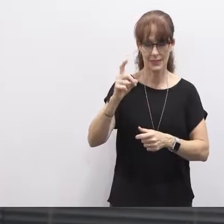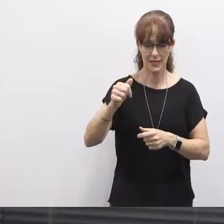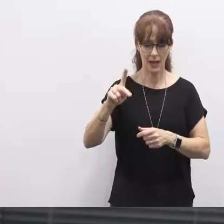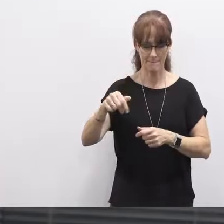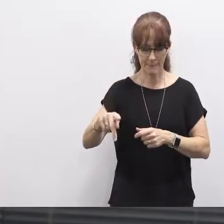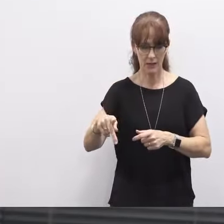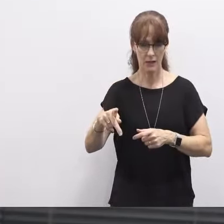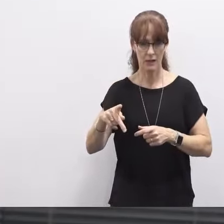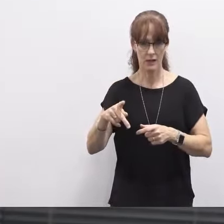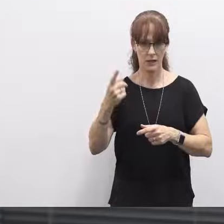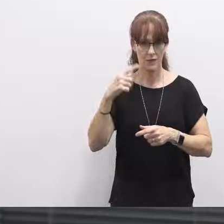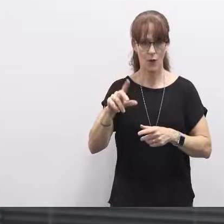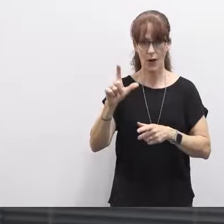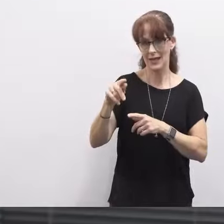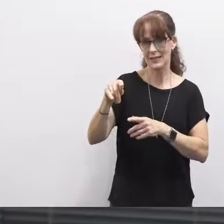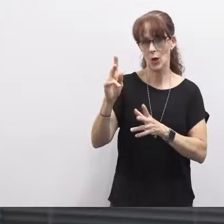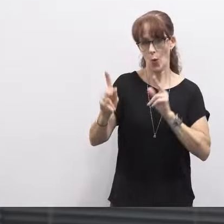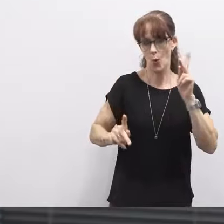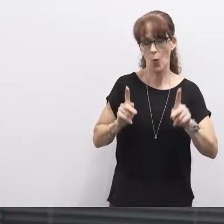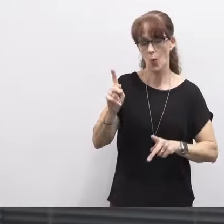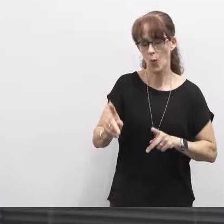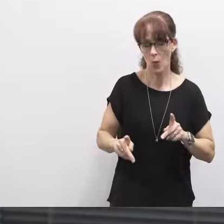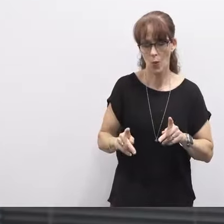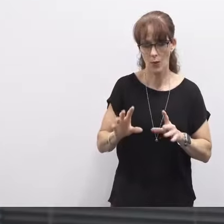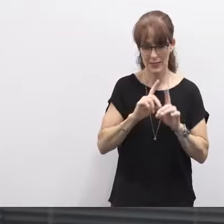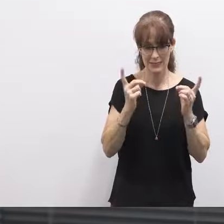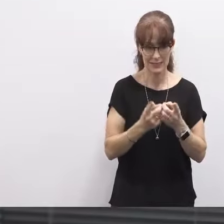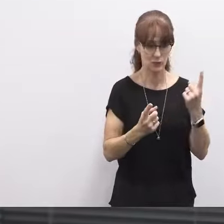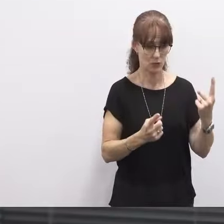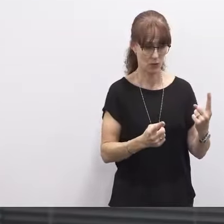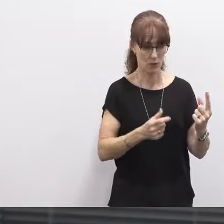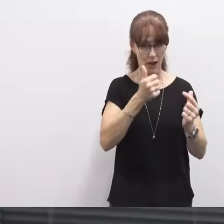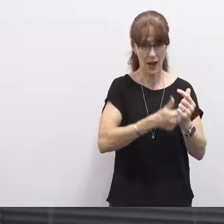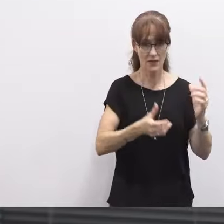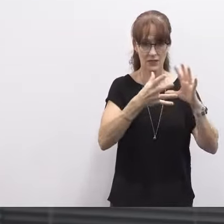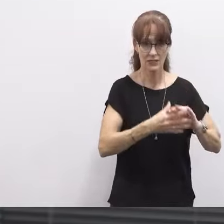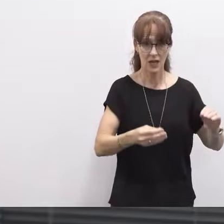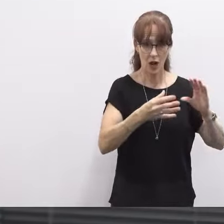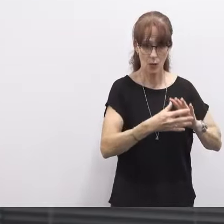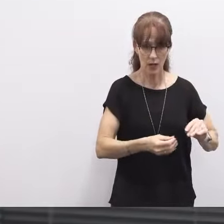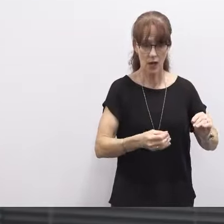especially for our Latino population. In District 1, every scenario is either equal